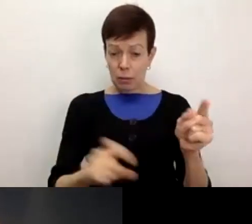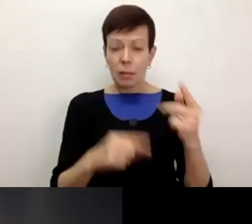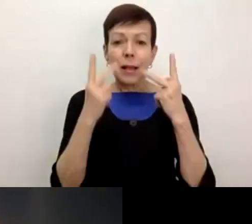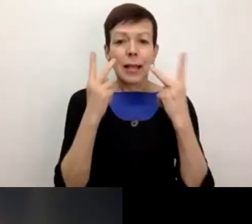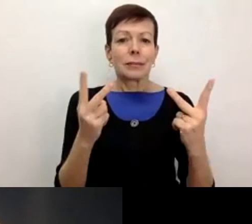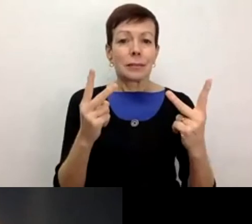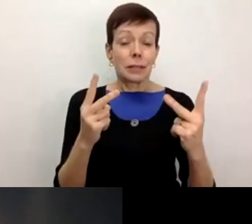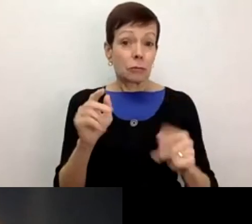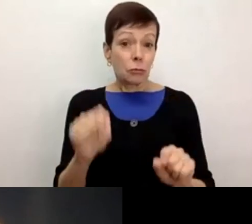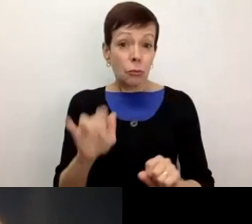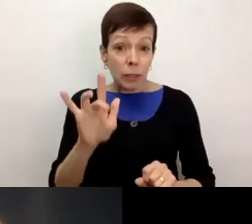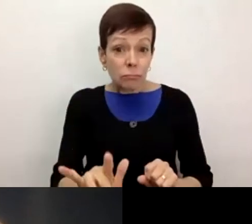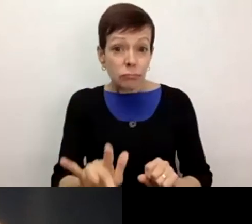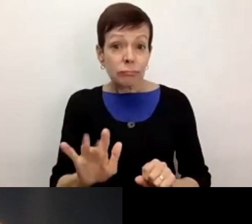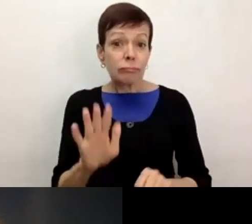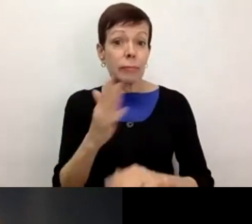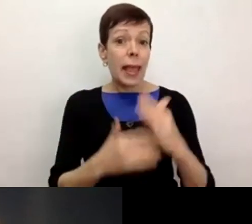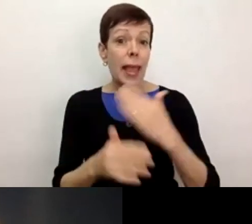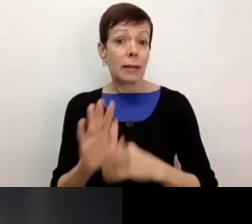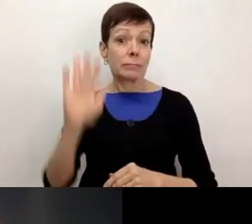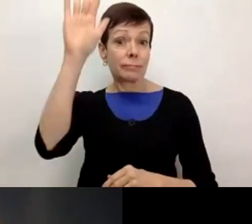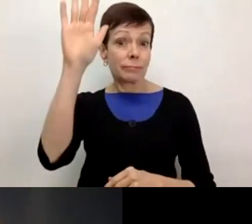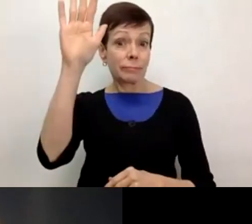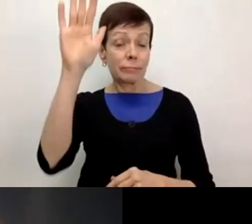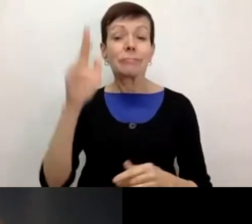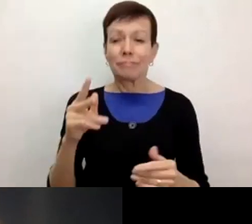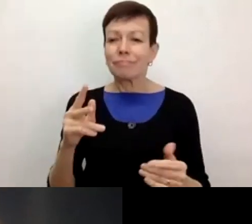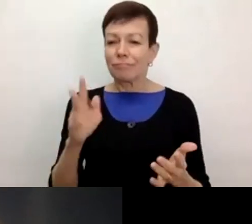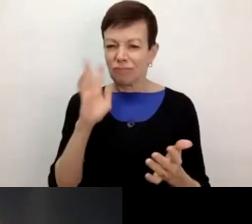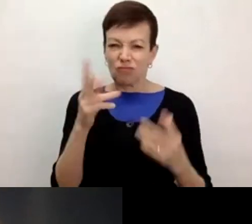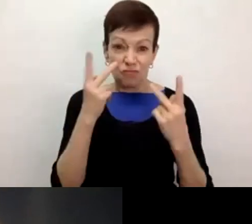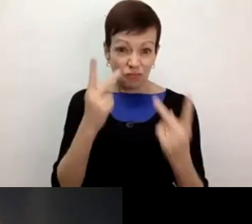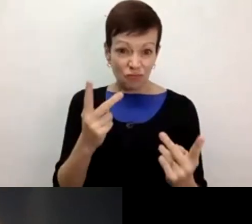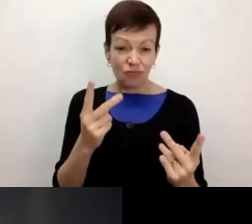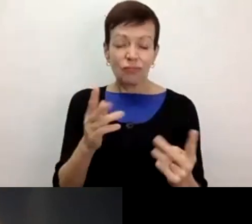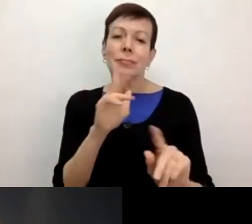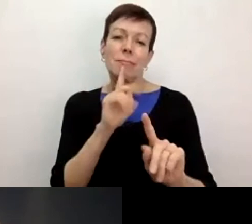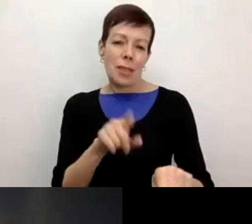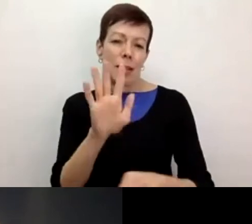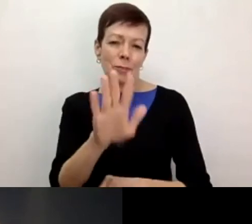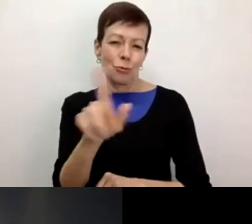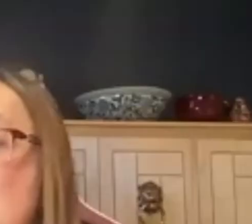something like that one of us will see it and we're happy to address your question that way.